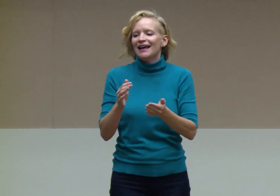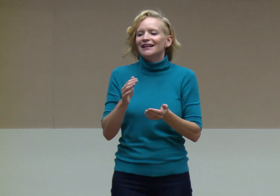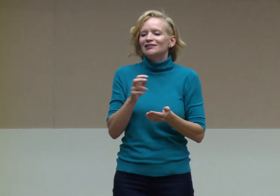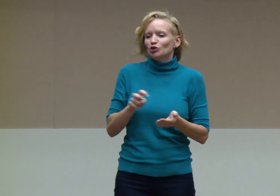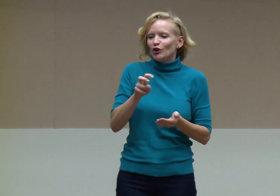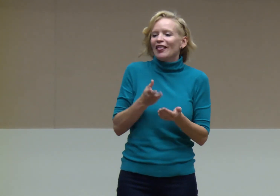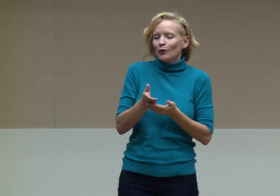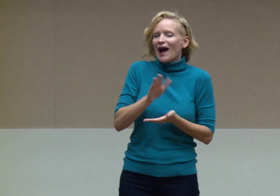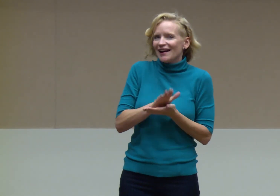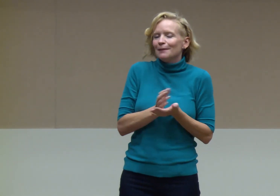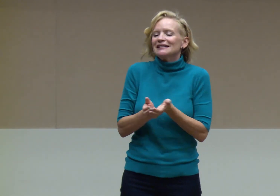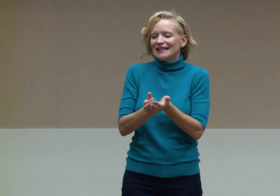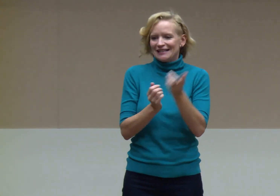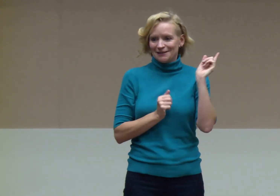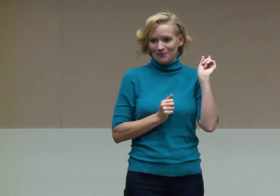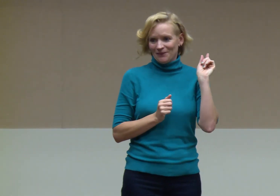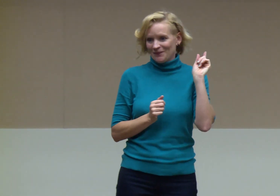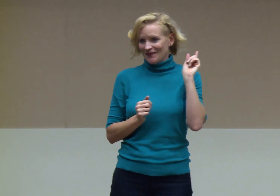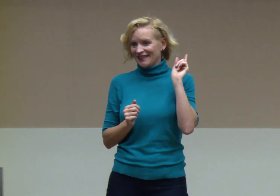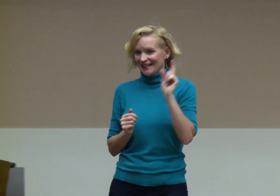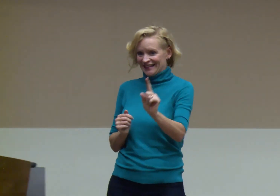or navigating through academic seas.